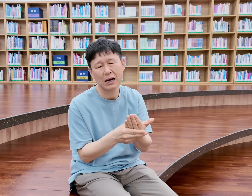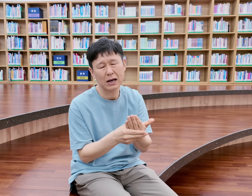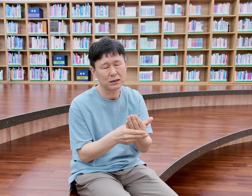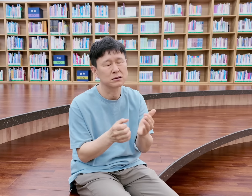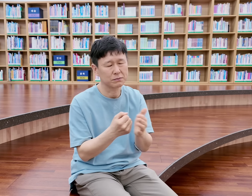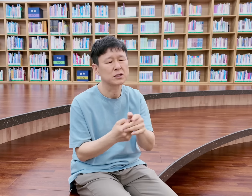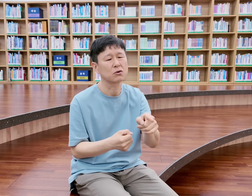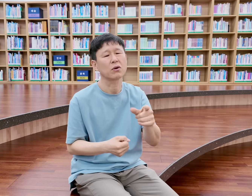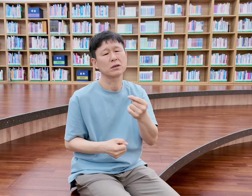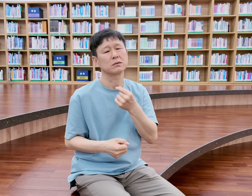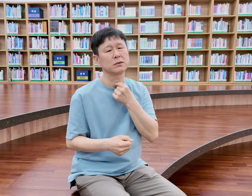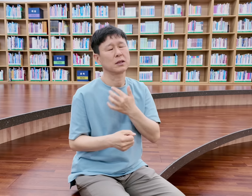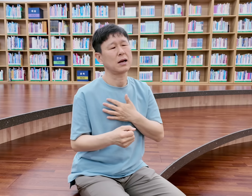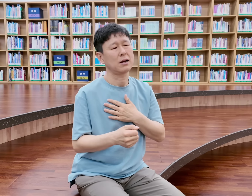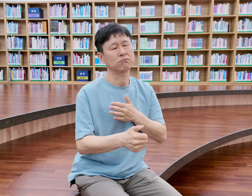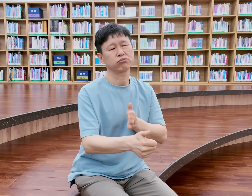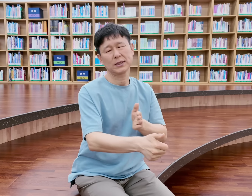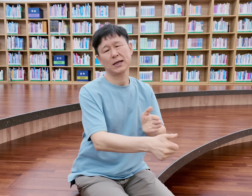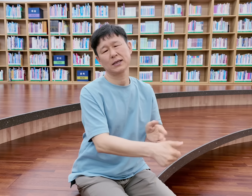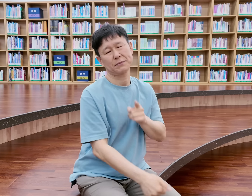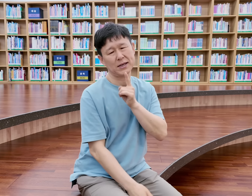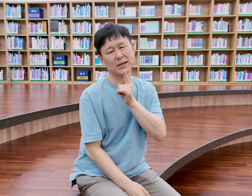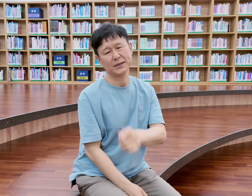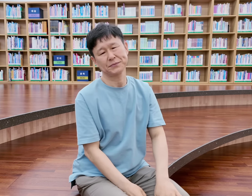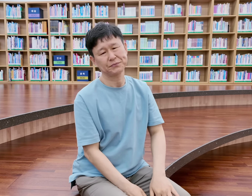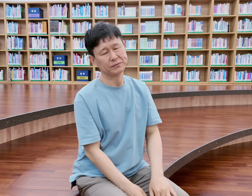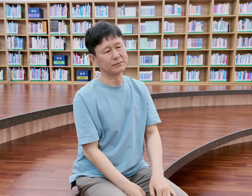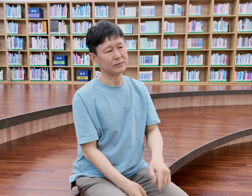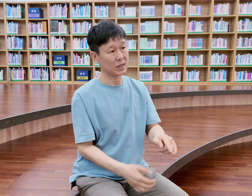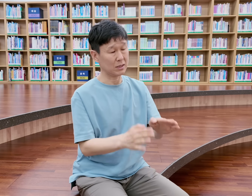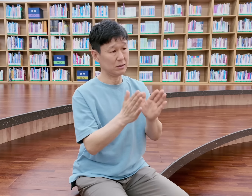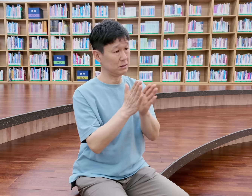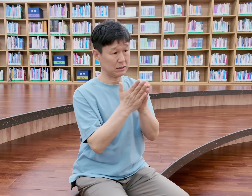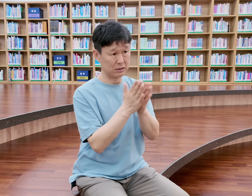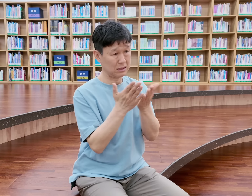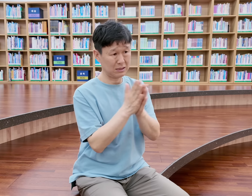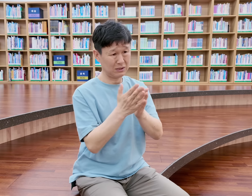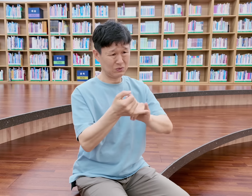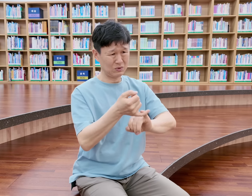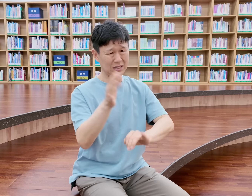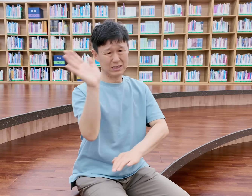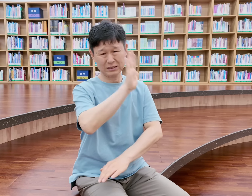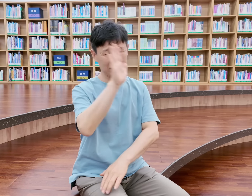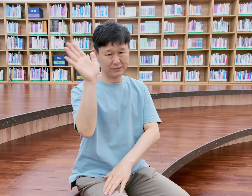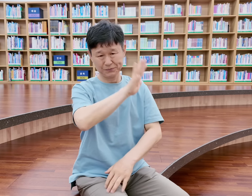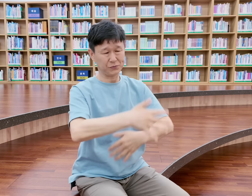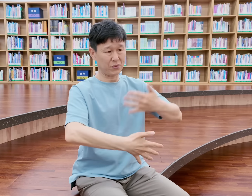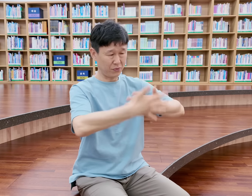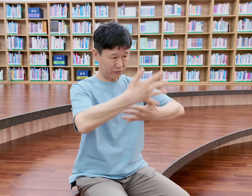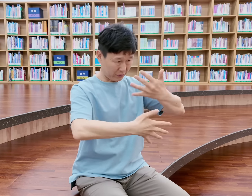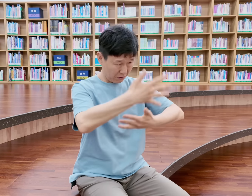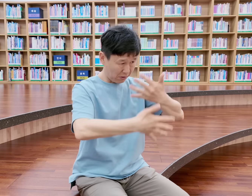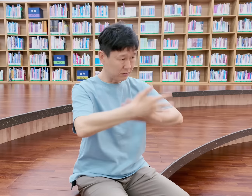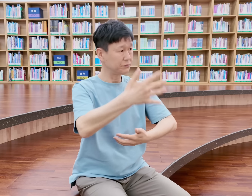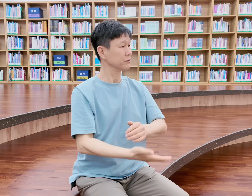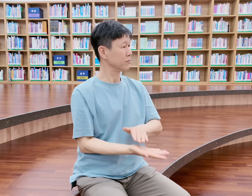I want that to happen too. In addition to books,